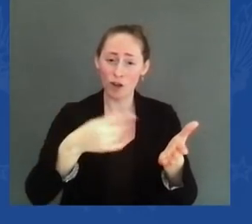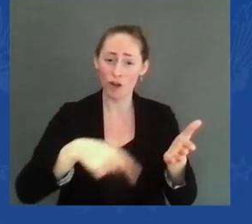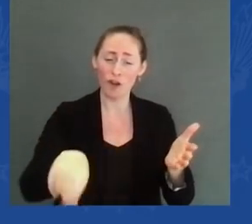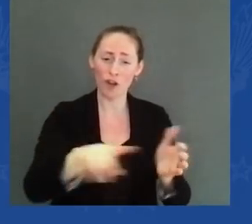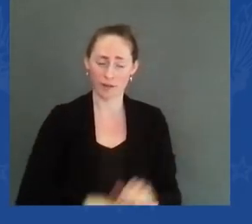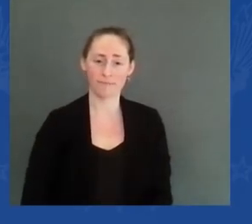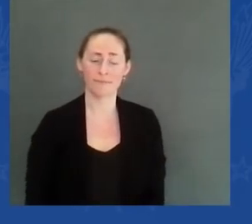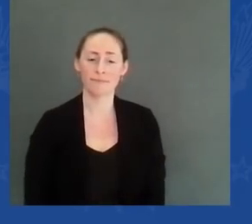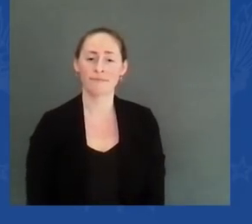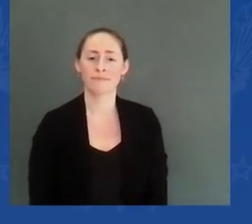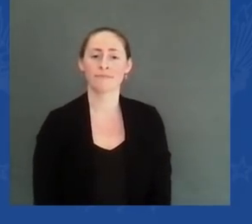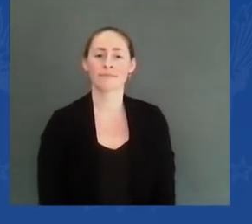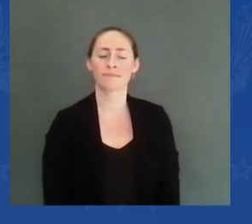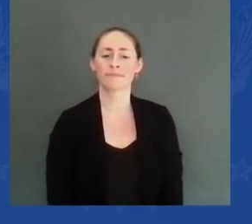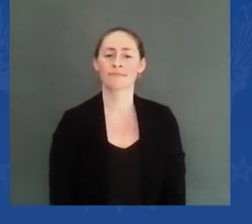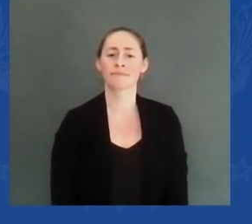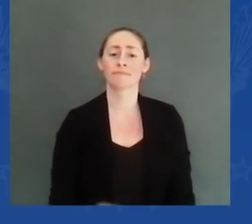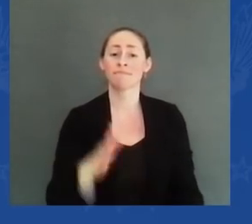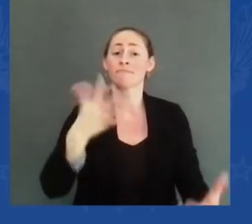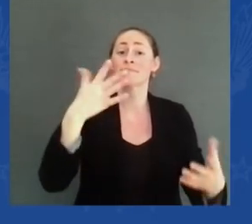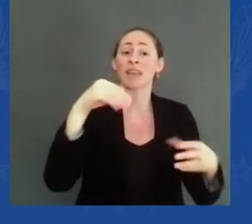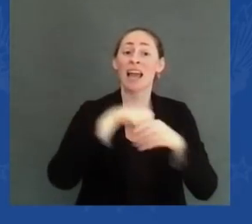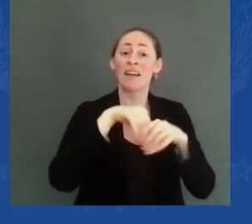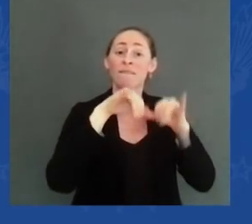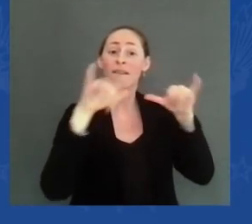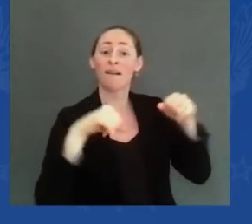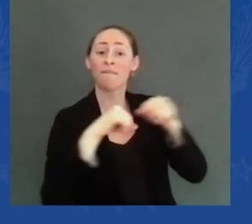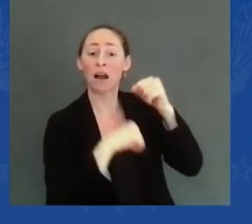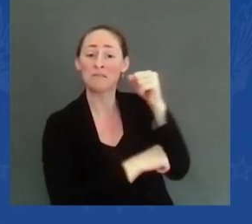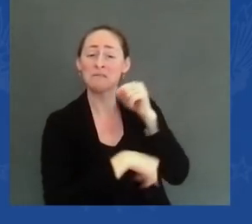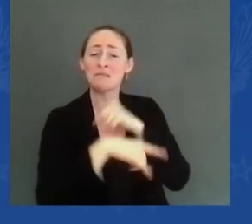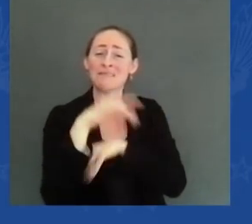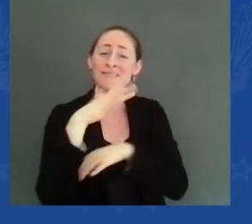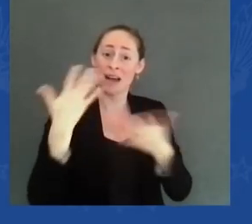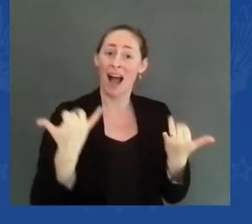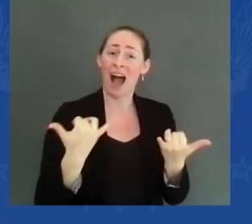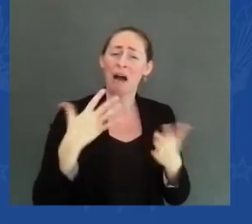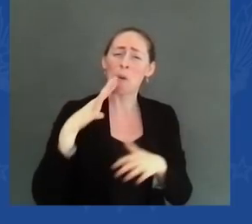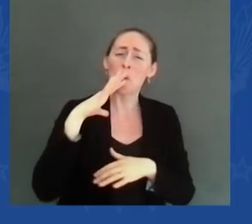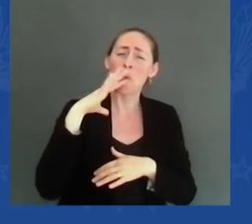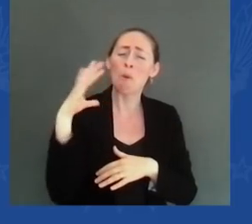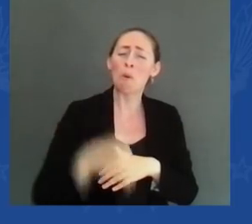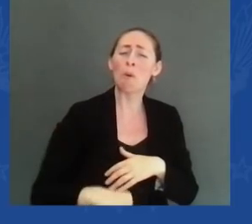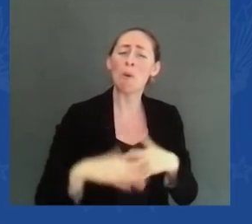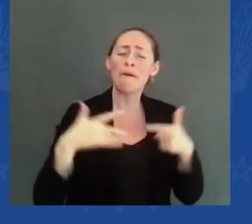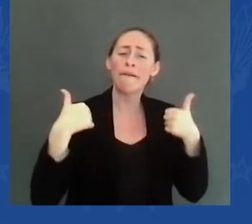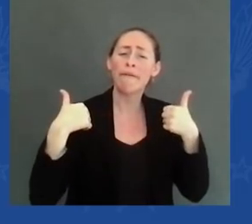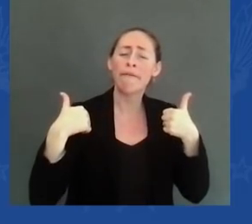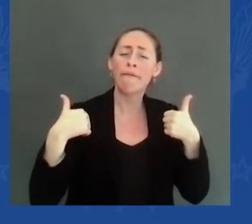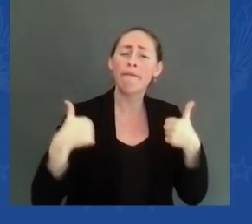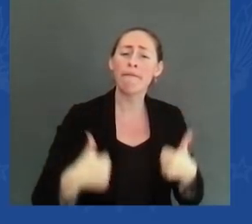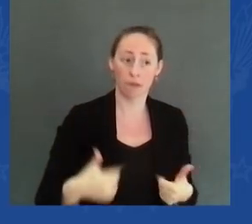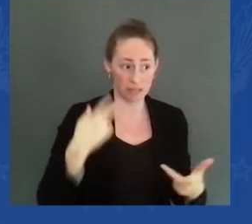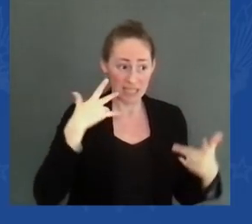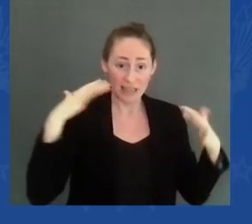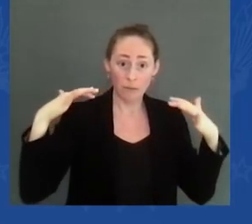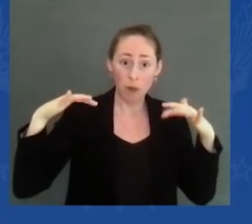More lives were taken here than down in Louisiana. Let me say that again: They had over 20 inches of rain.